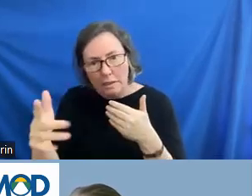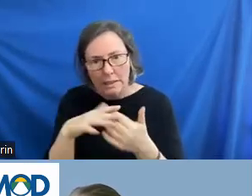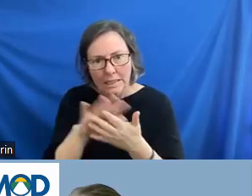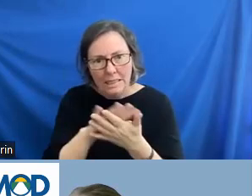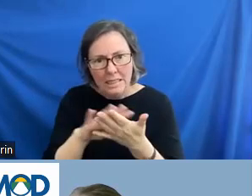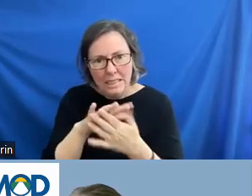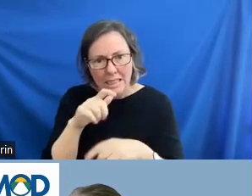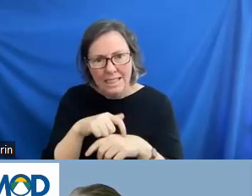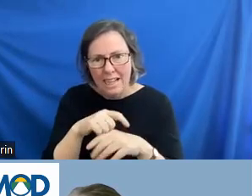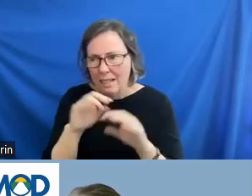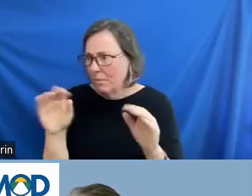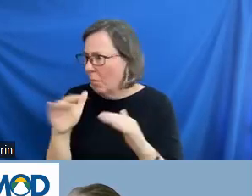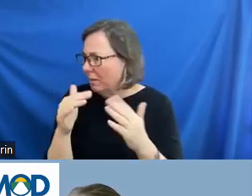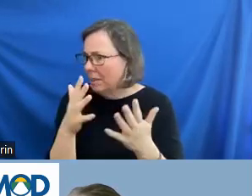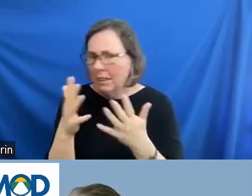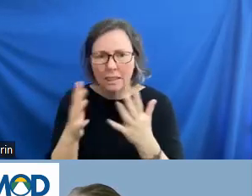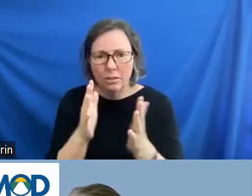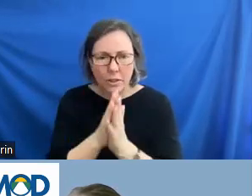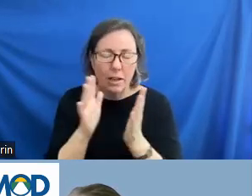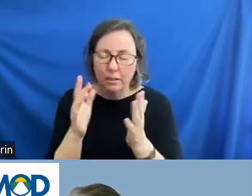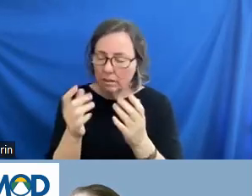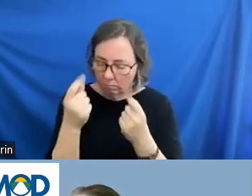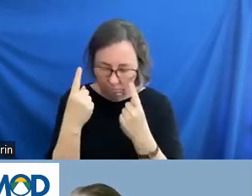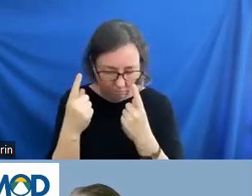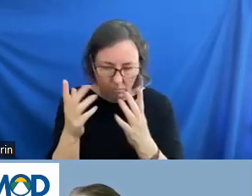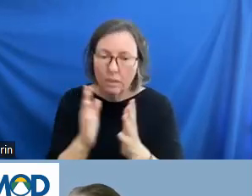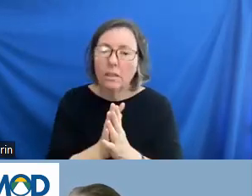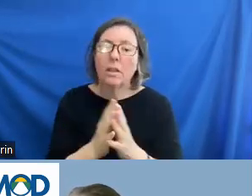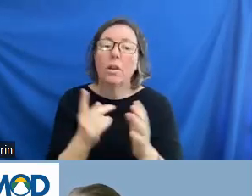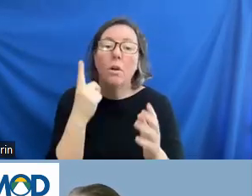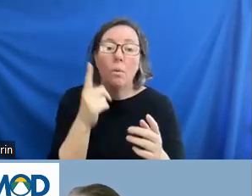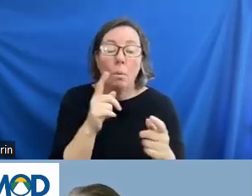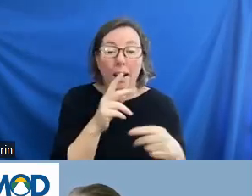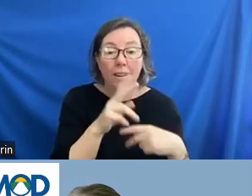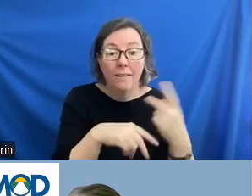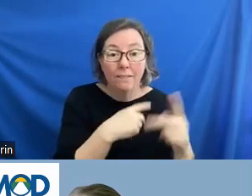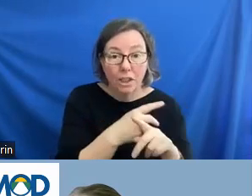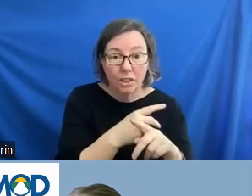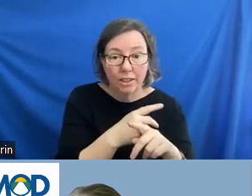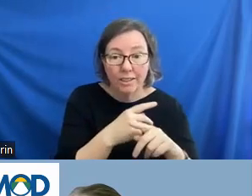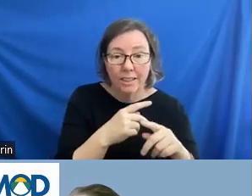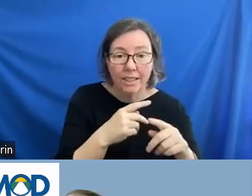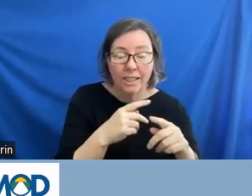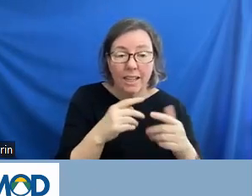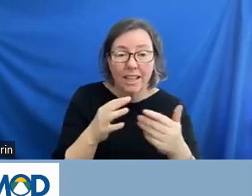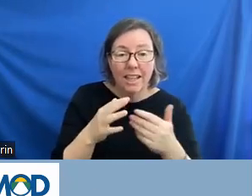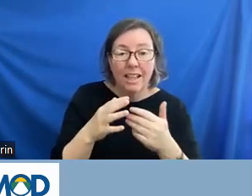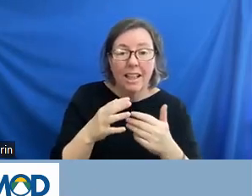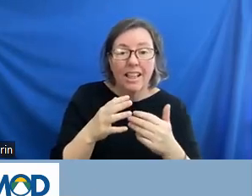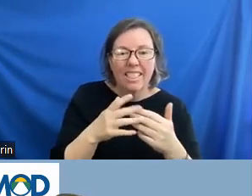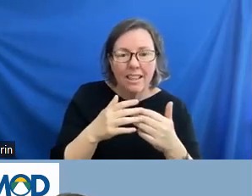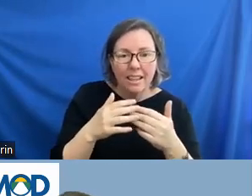I have just a permutation of that, seems to be the indefinite intermittent request and